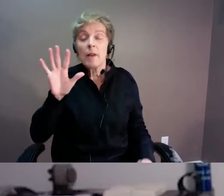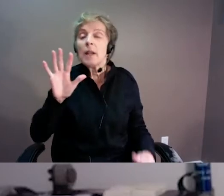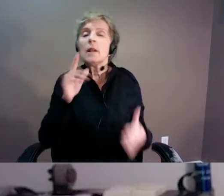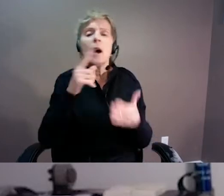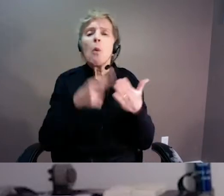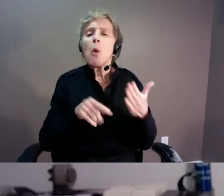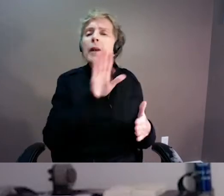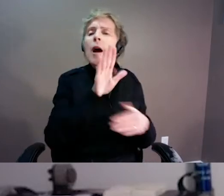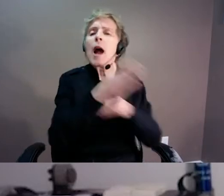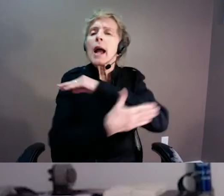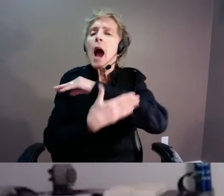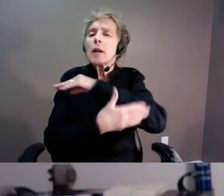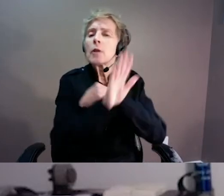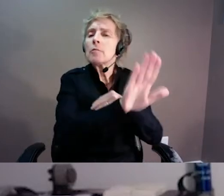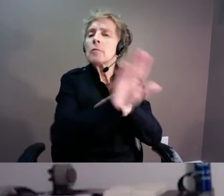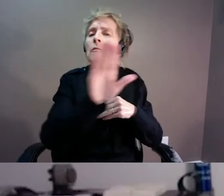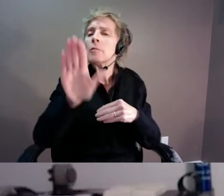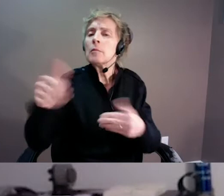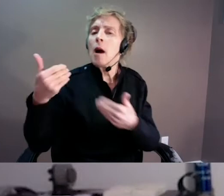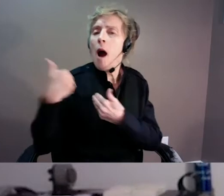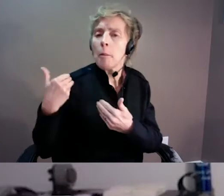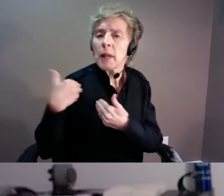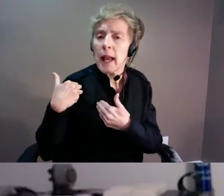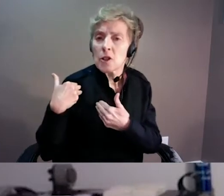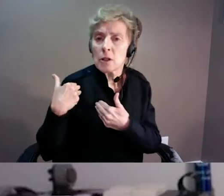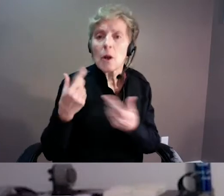for countries when they actually ratify this thing and have to implement it?